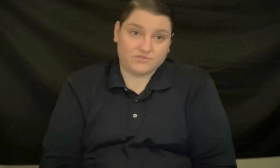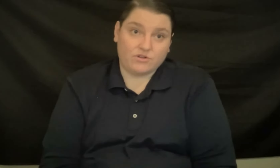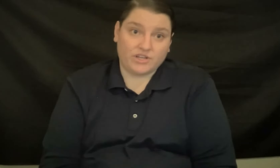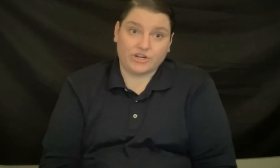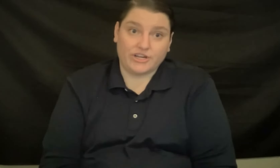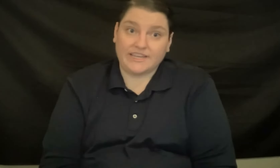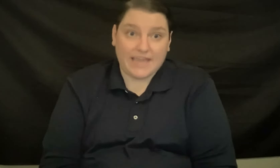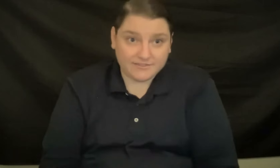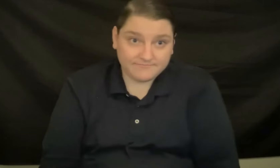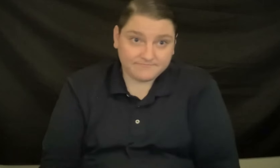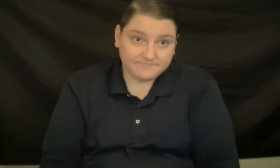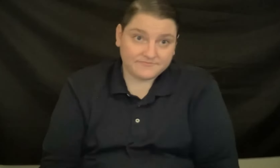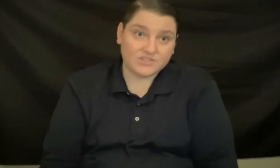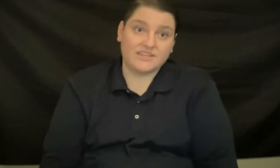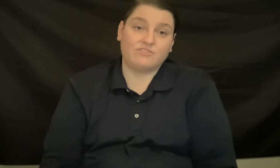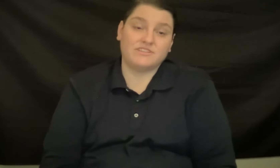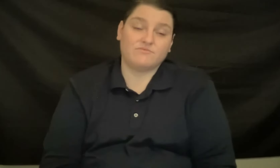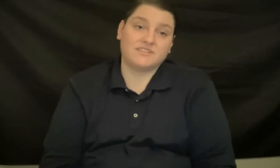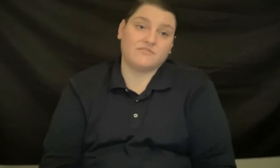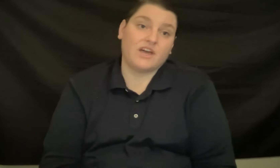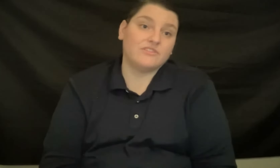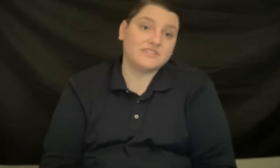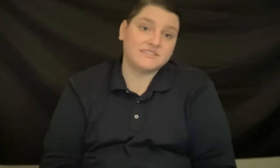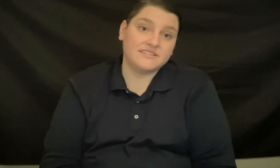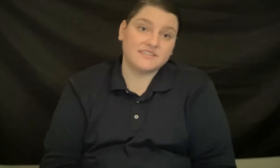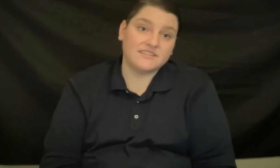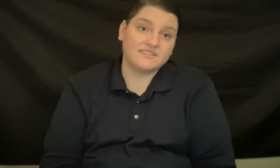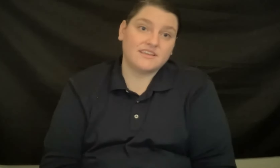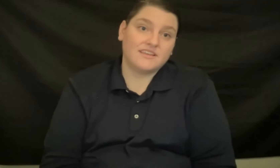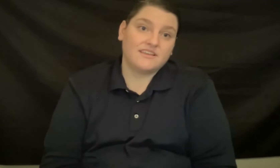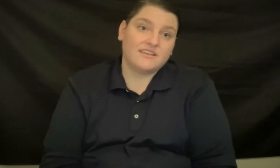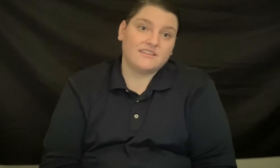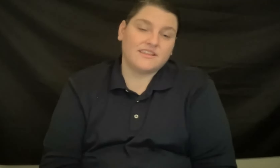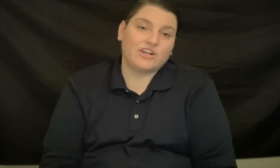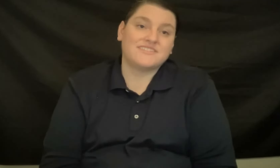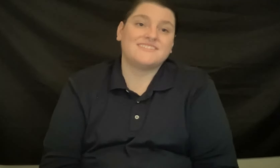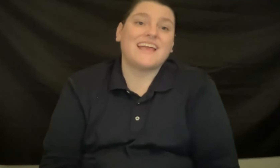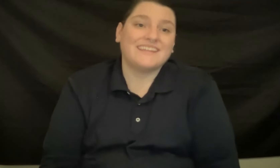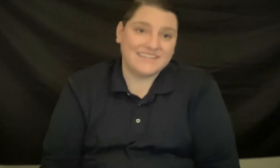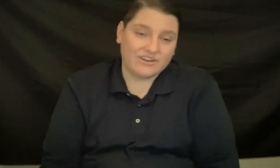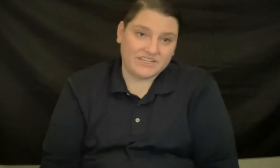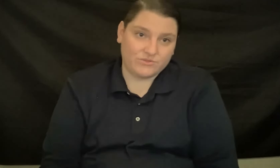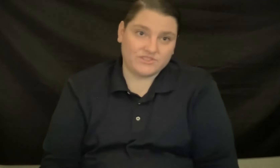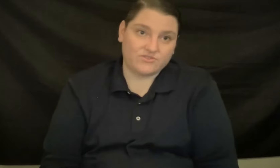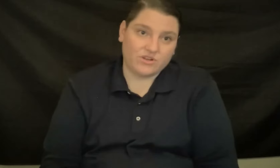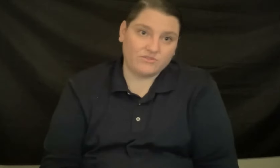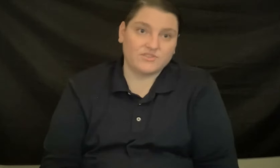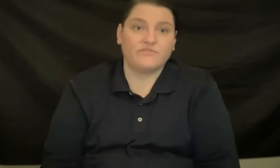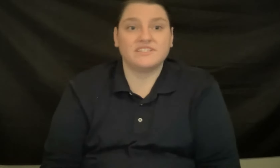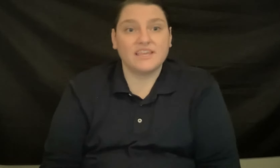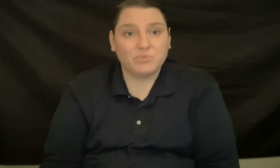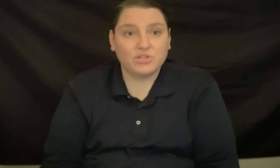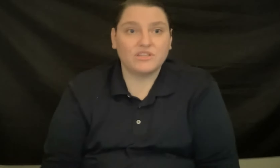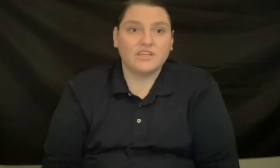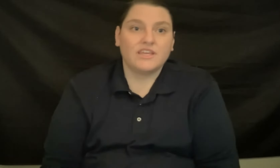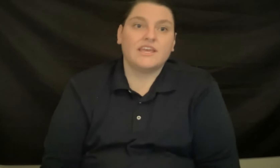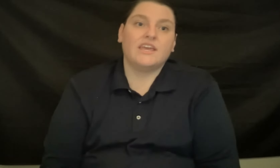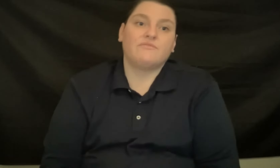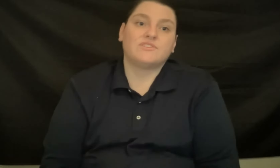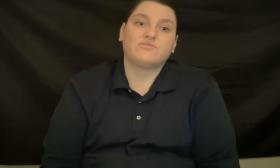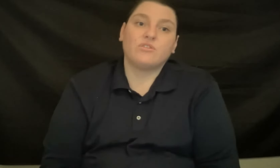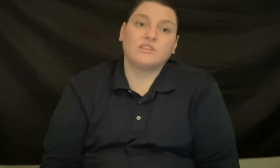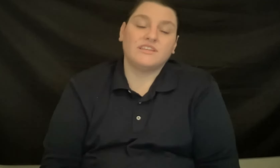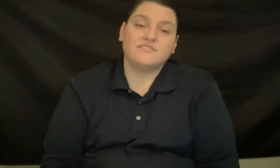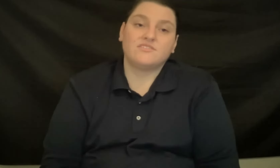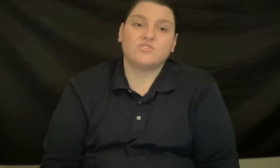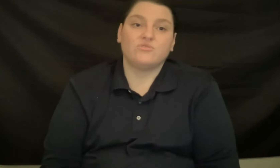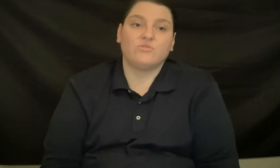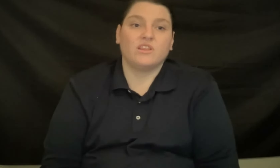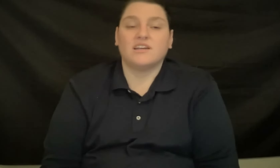And after you have a stroke are you at higher risk for other health issues or developing other health conditions?